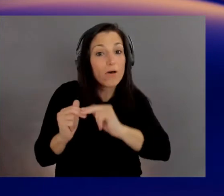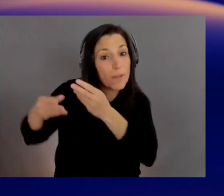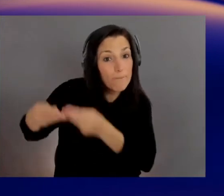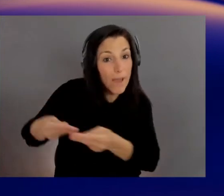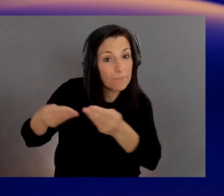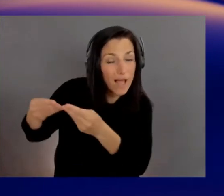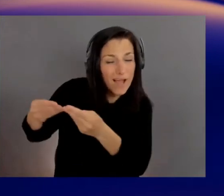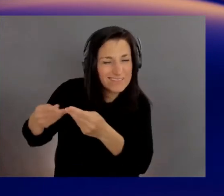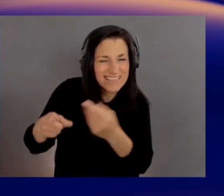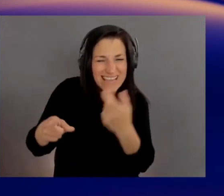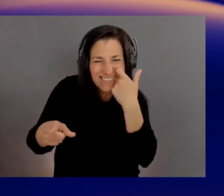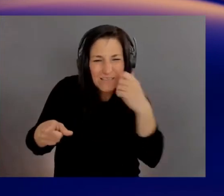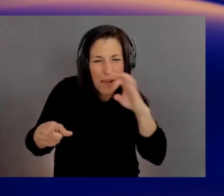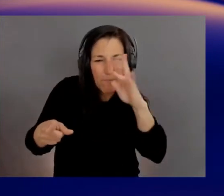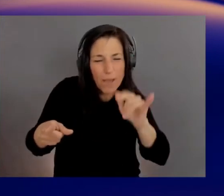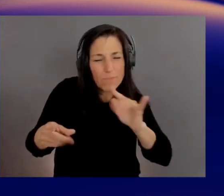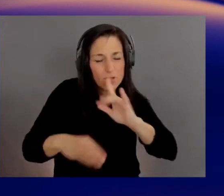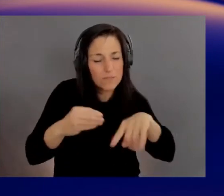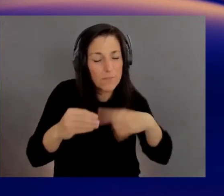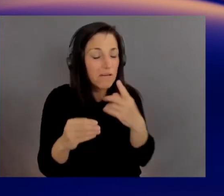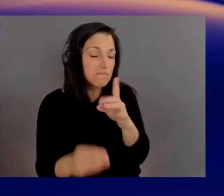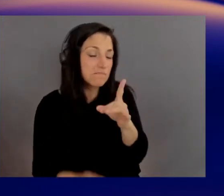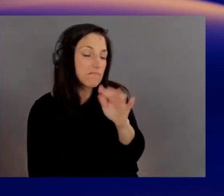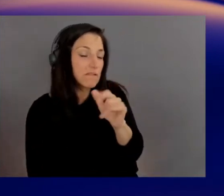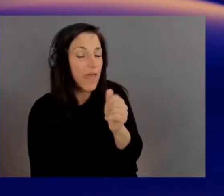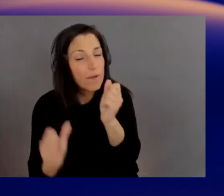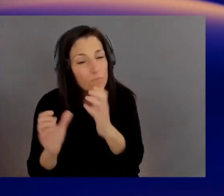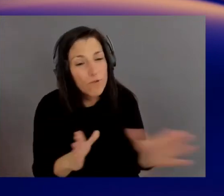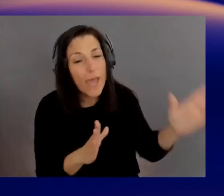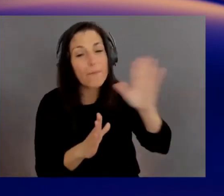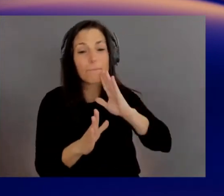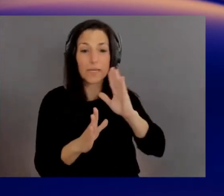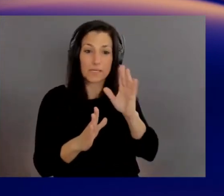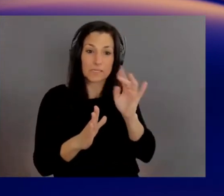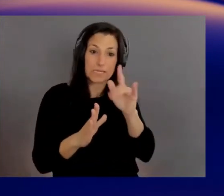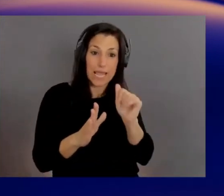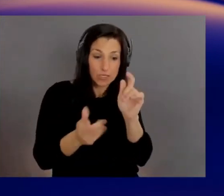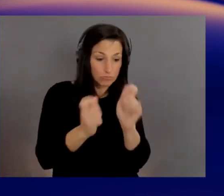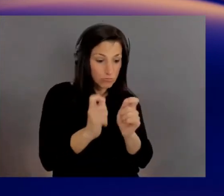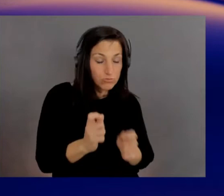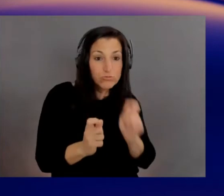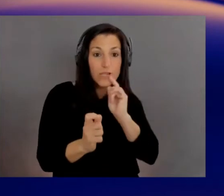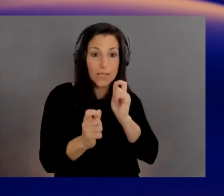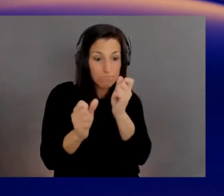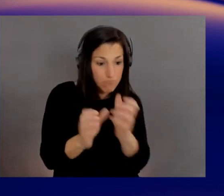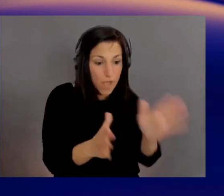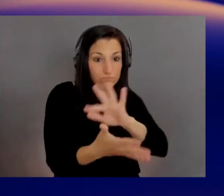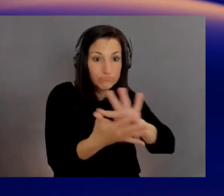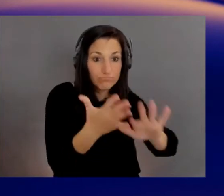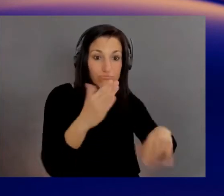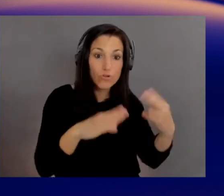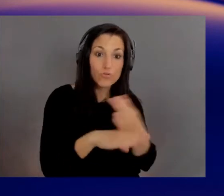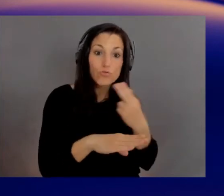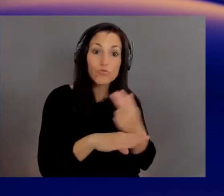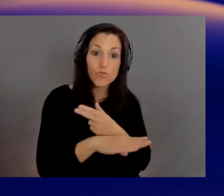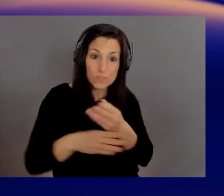data preparation, model training, model tuning model evaluation, using a Python SDK which tends to be what data scientists, ML engineers